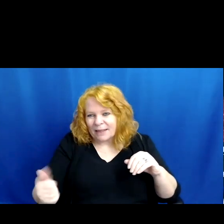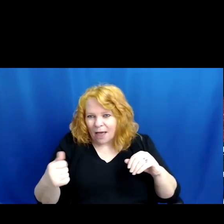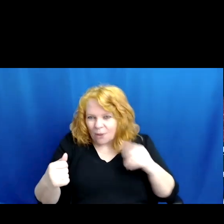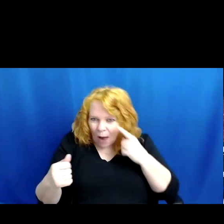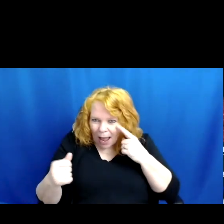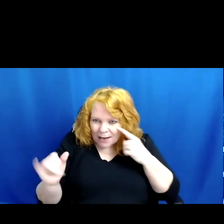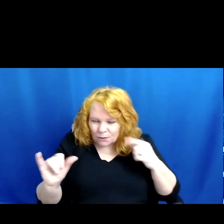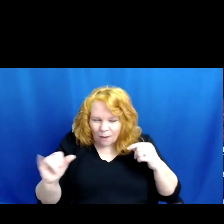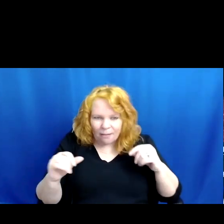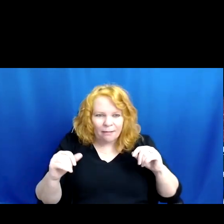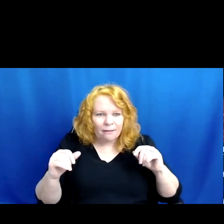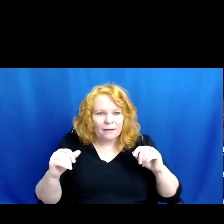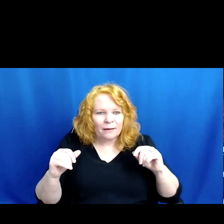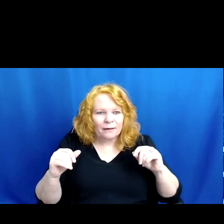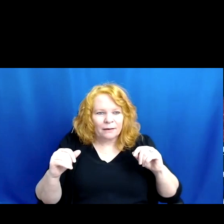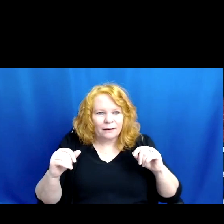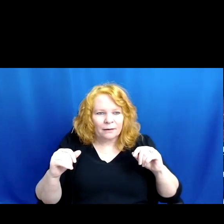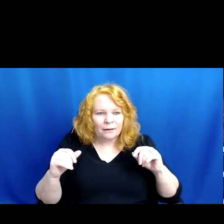I will stick that on.